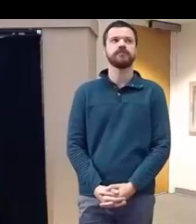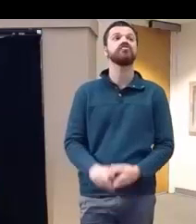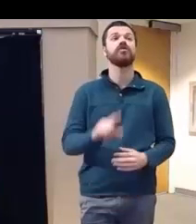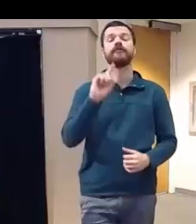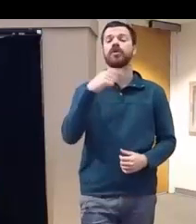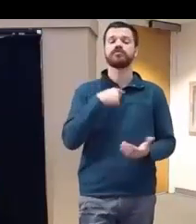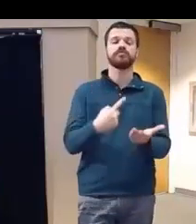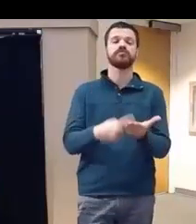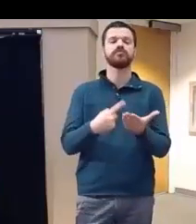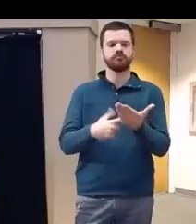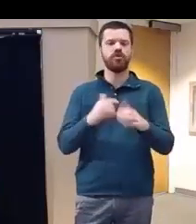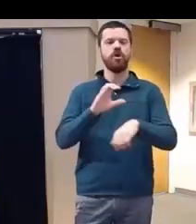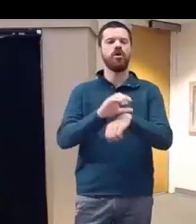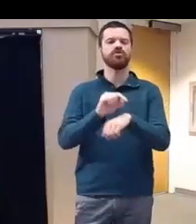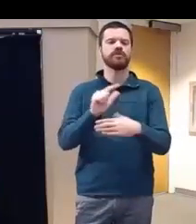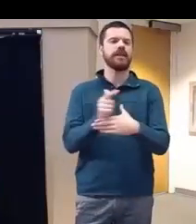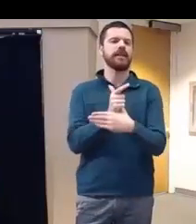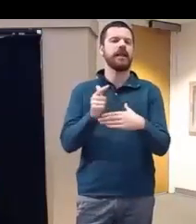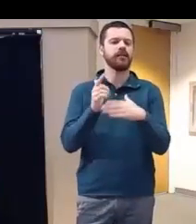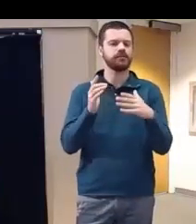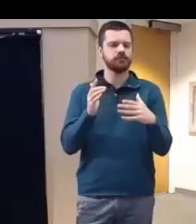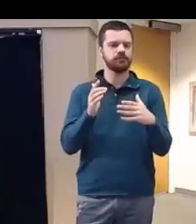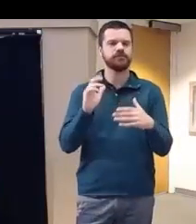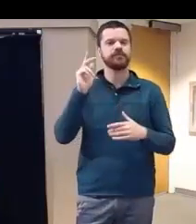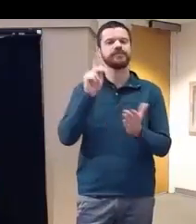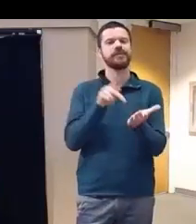you a little bit about the consultation liaison Psychiatry fellowship program here